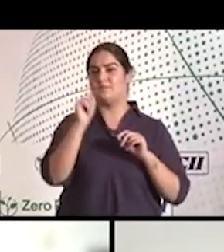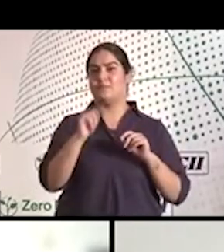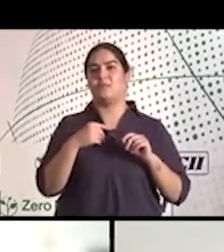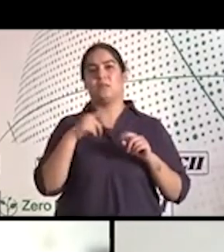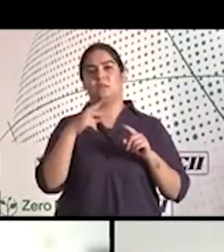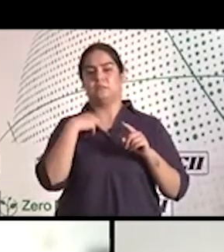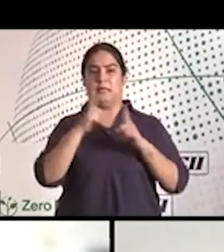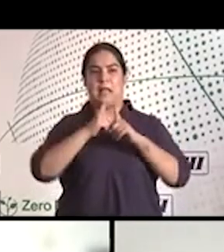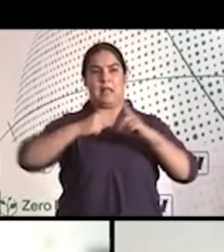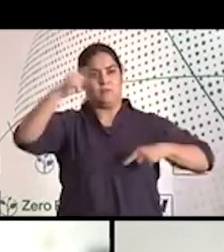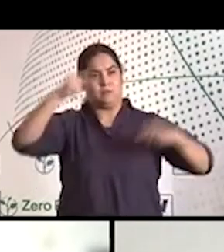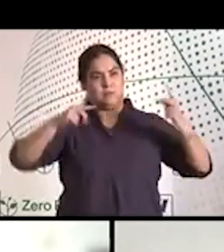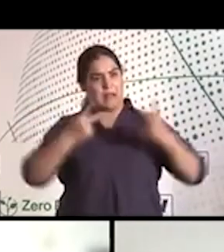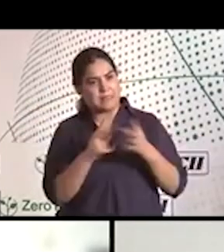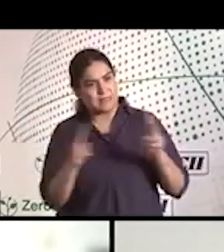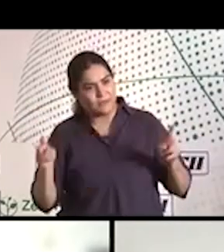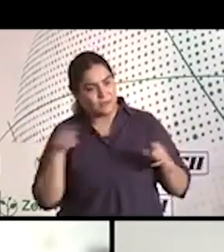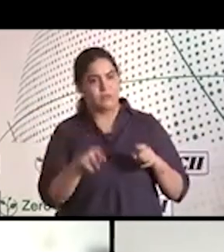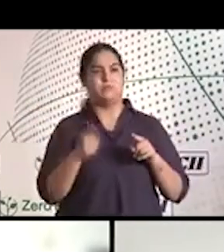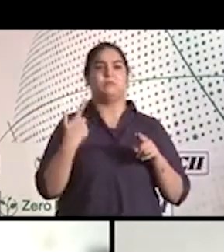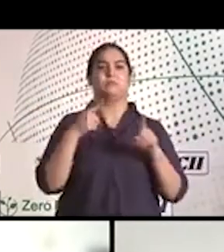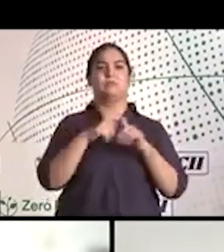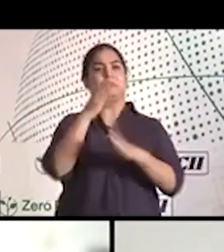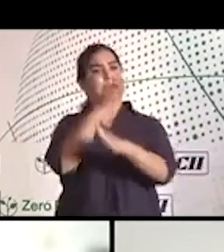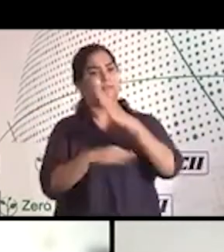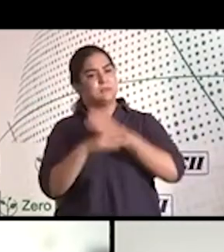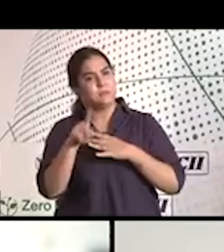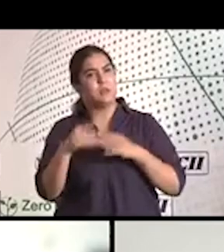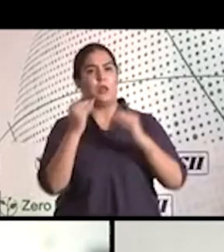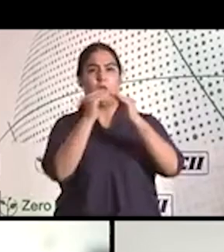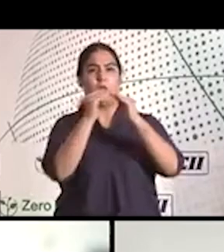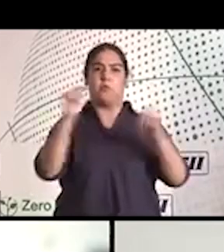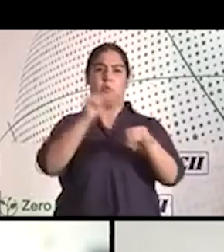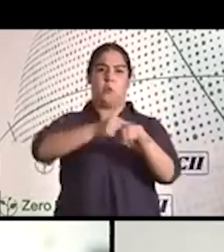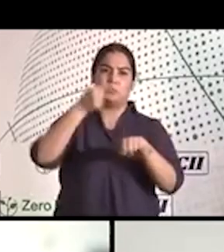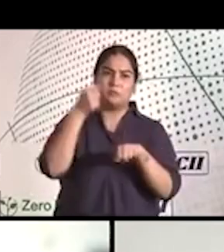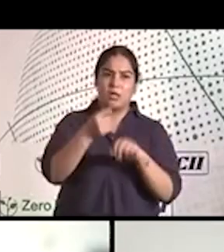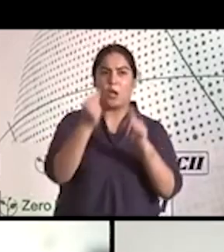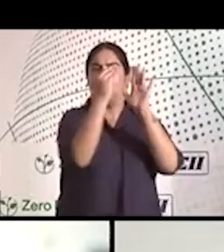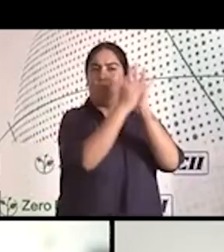we talk about disability, we talk about equal opportunity policies.